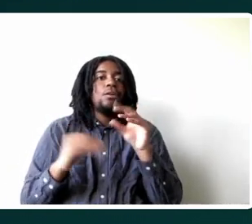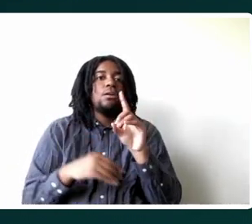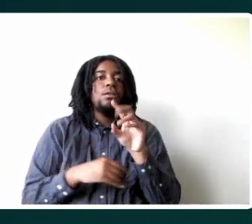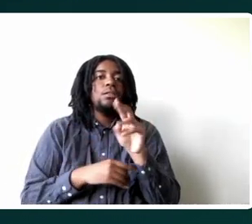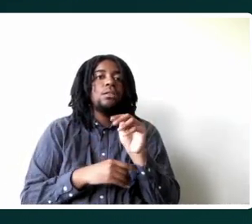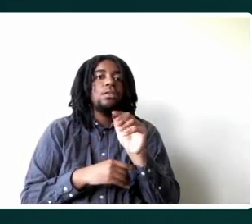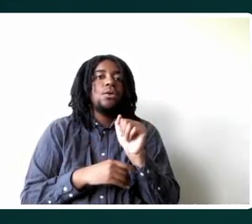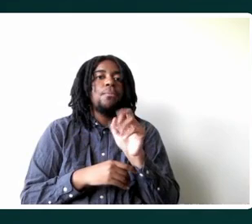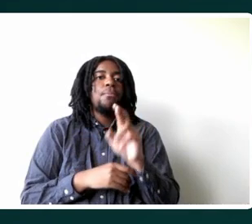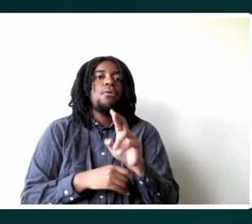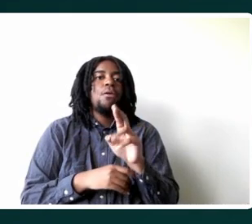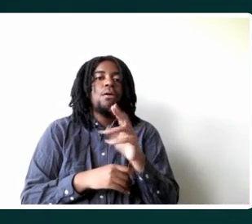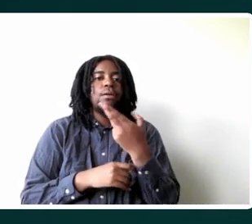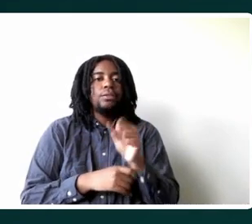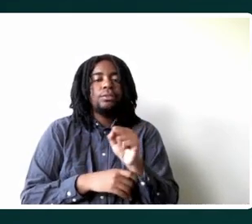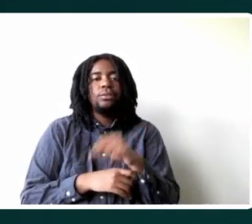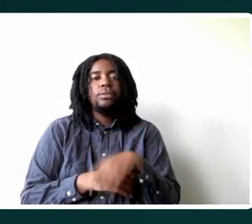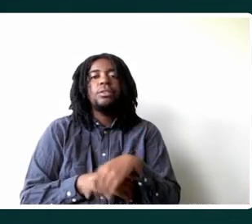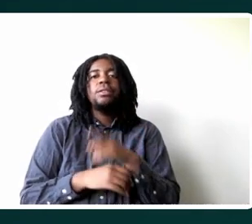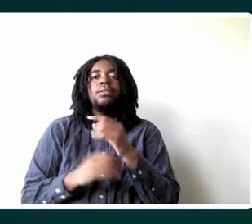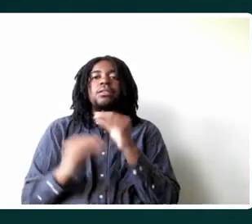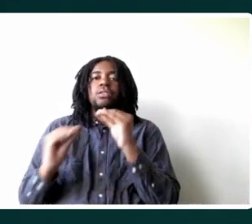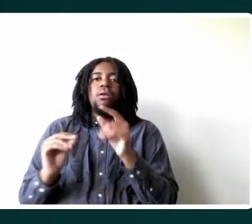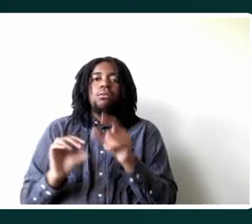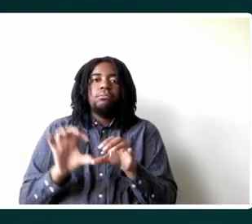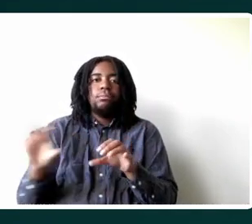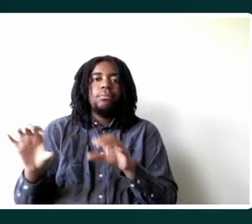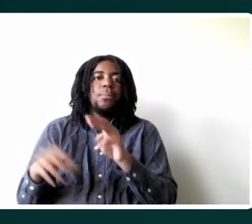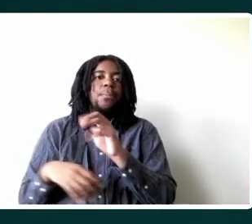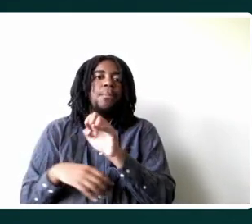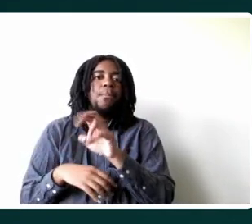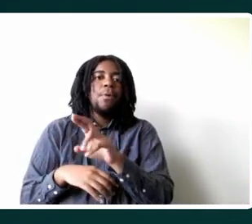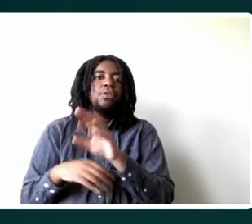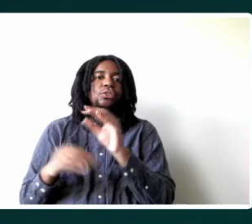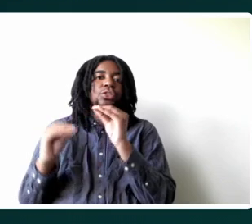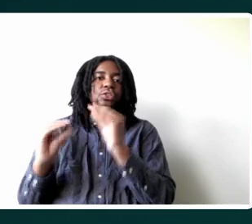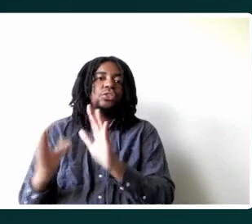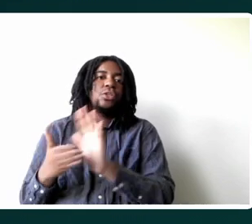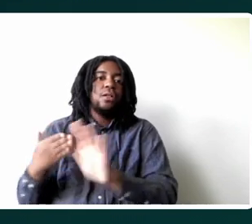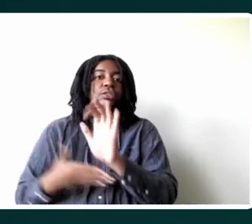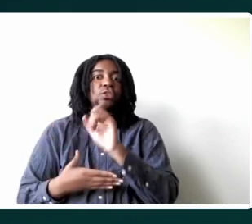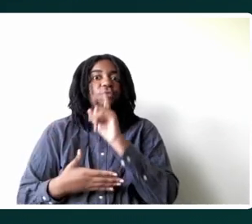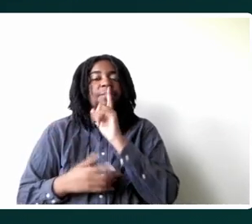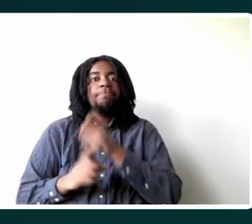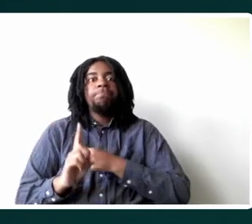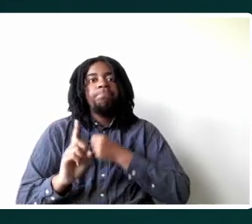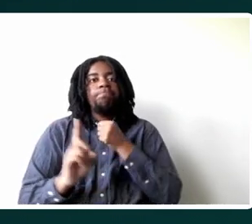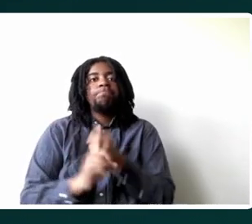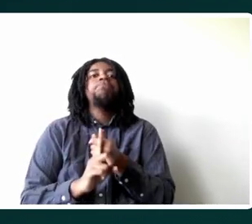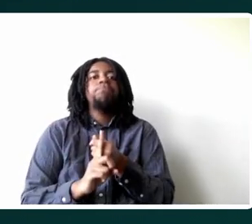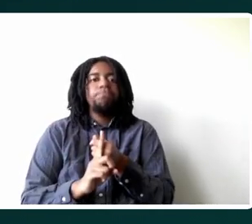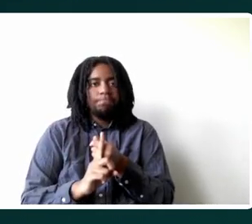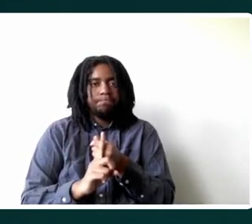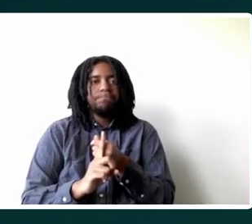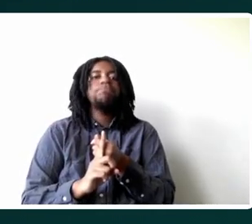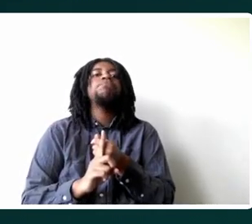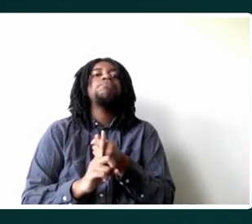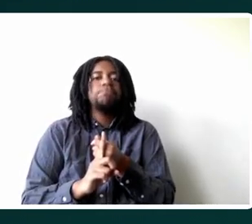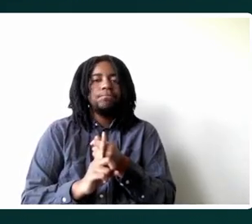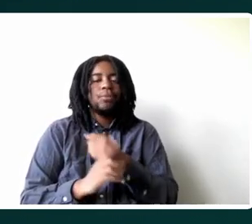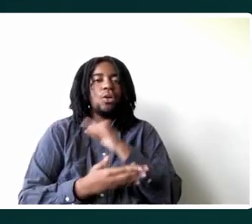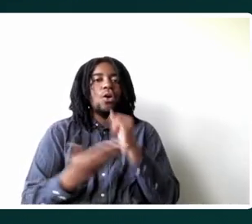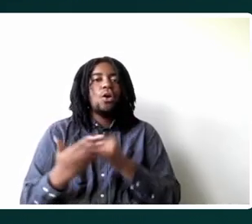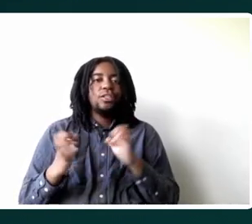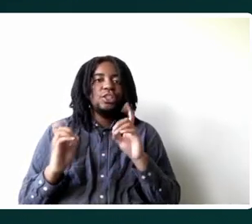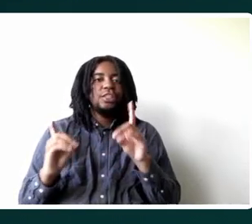Teachers College. And really had a huge impact on arts education in Washington, D.C., having